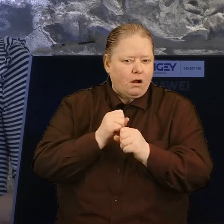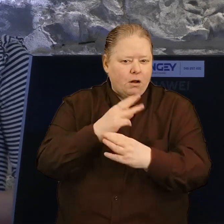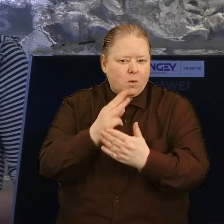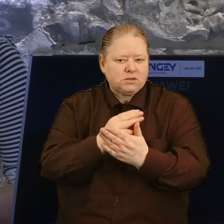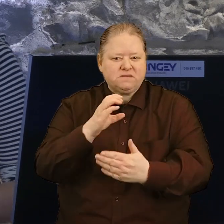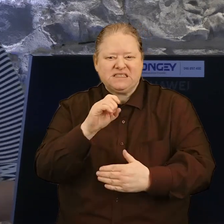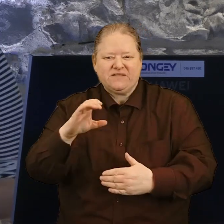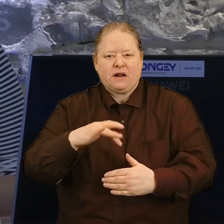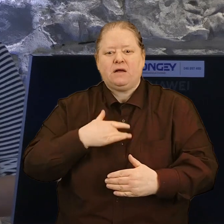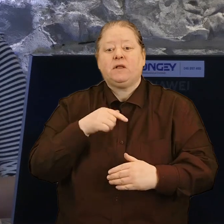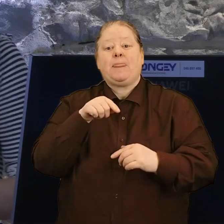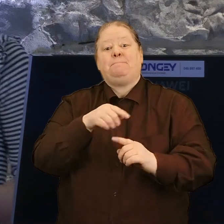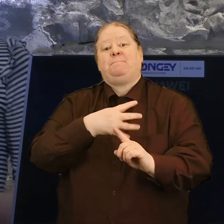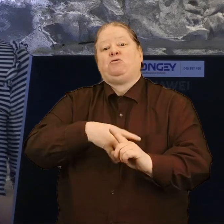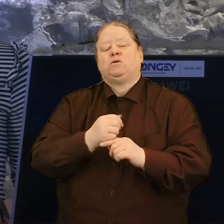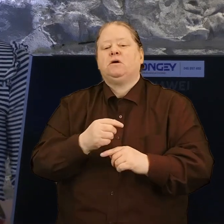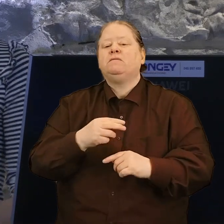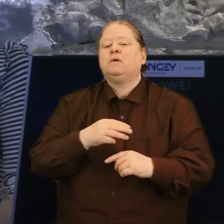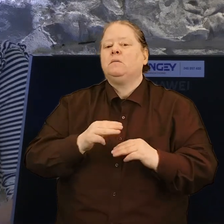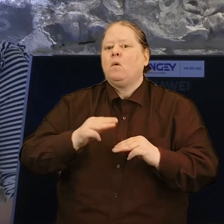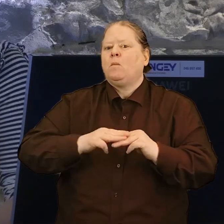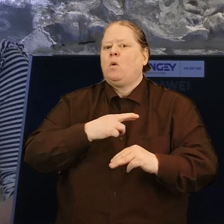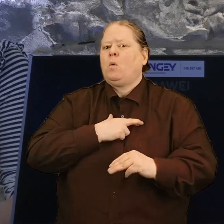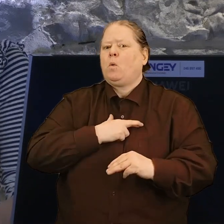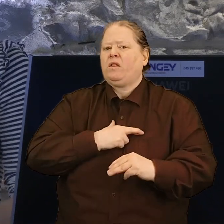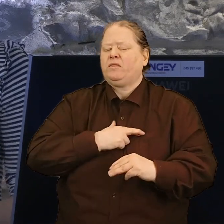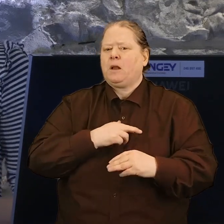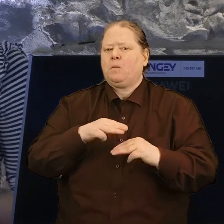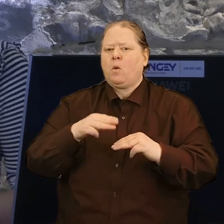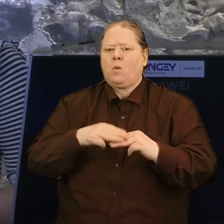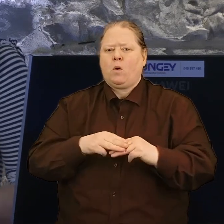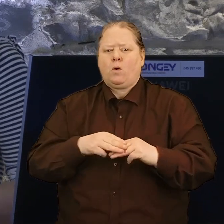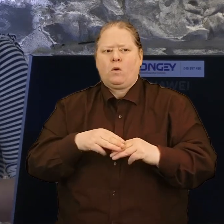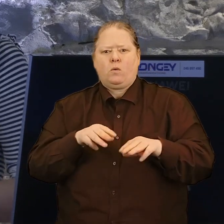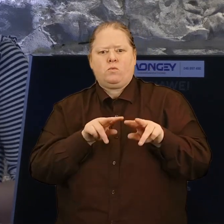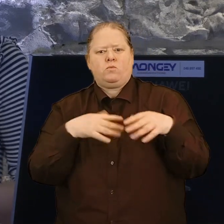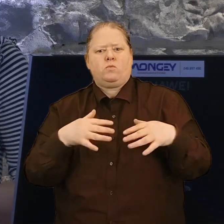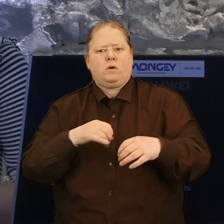So it's against this background of an increasingly wealthy and prominent medical profession that in the 1860s the College of